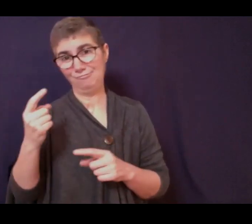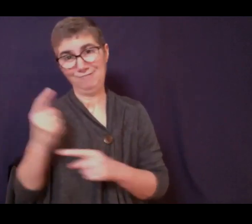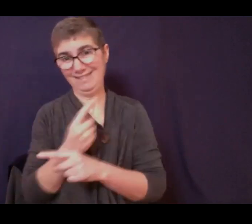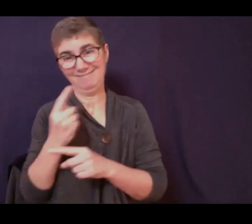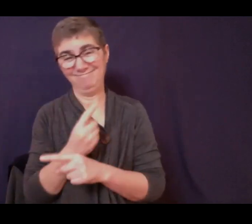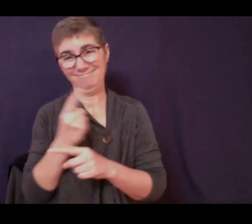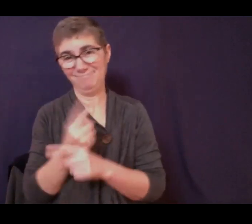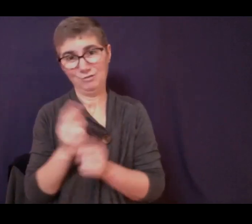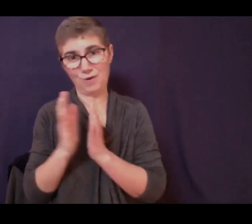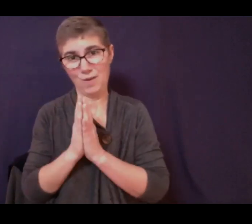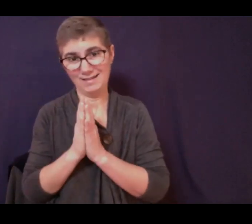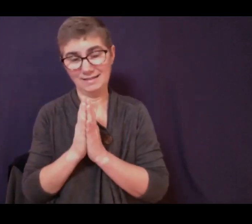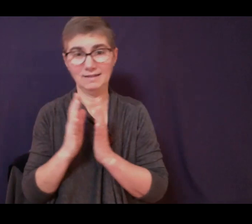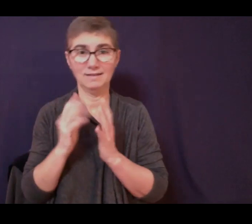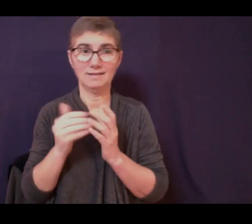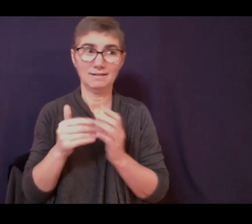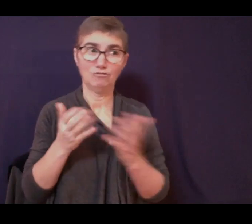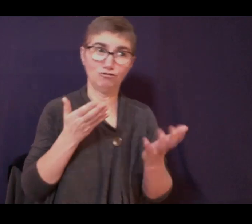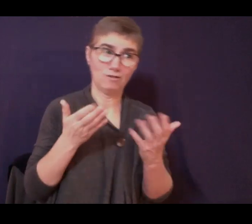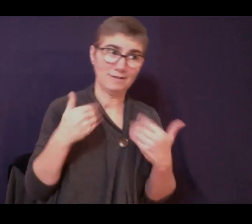if it's a service animal or anything so you